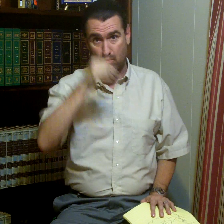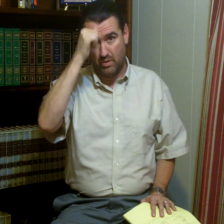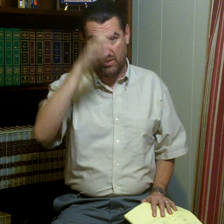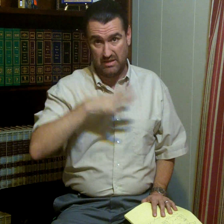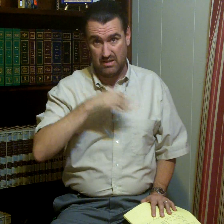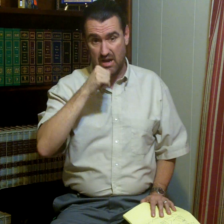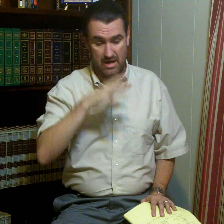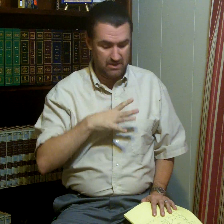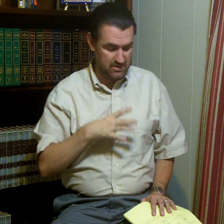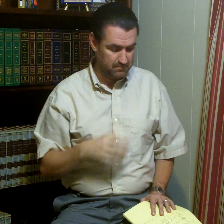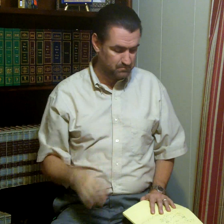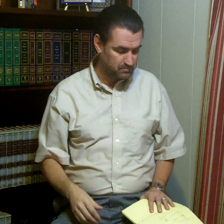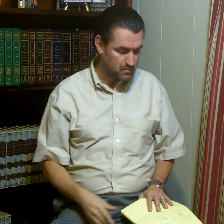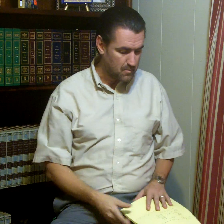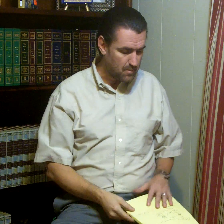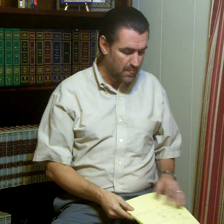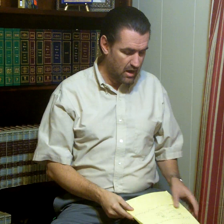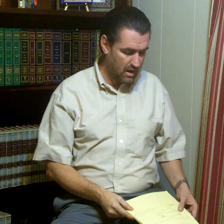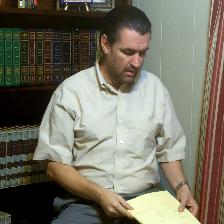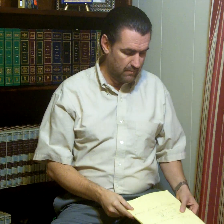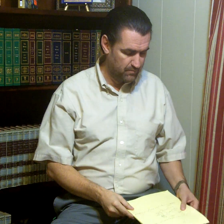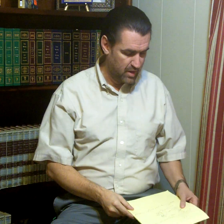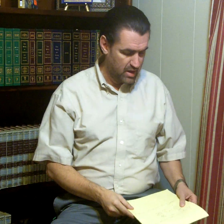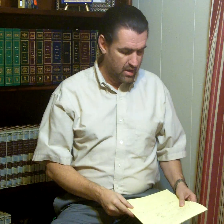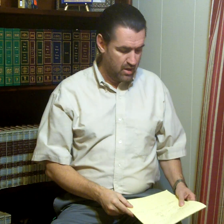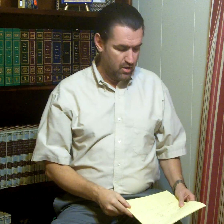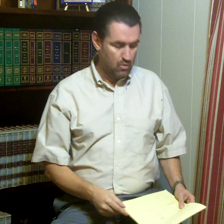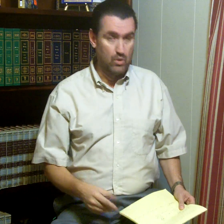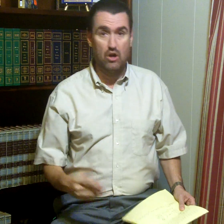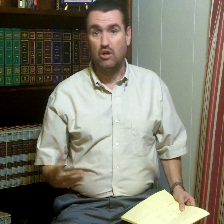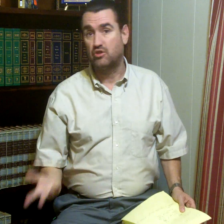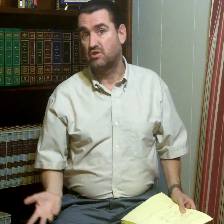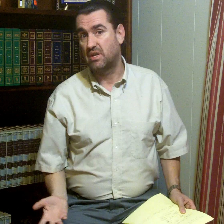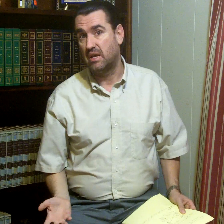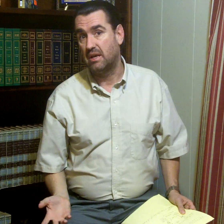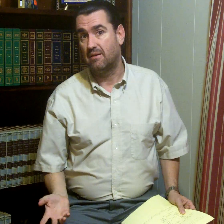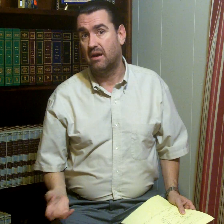with these signs. We'lll also see